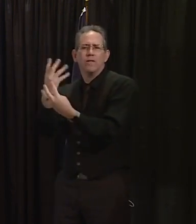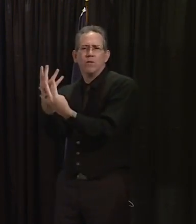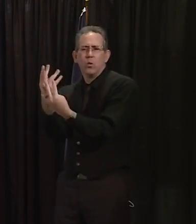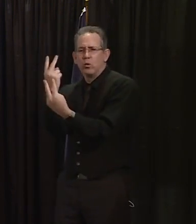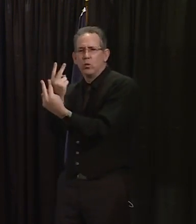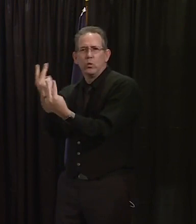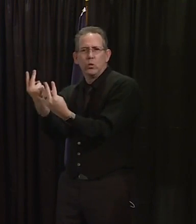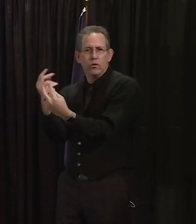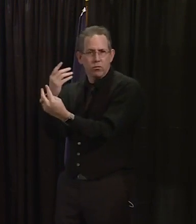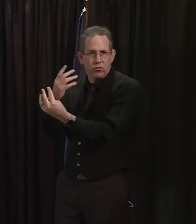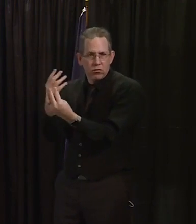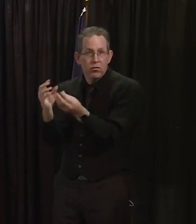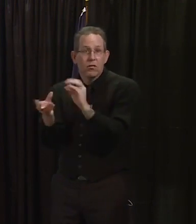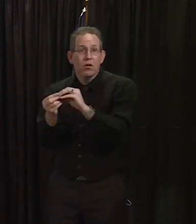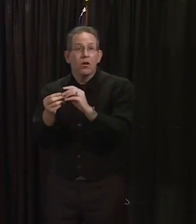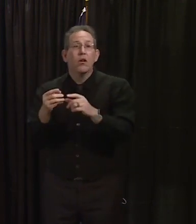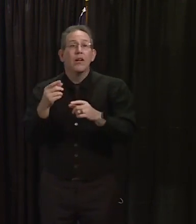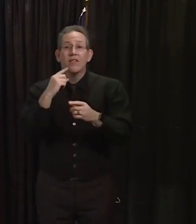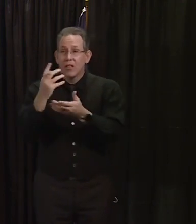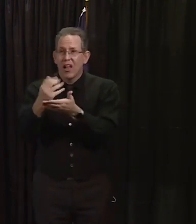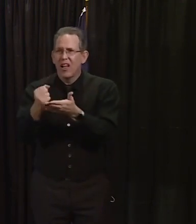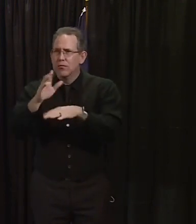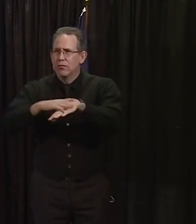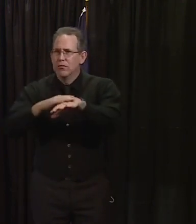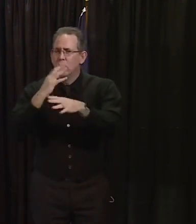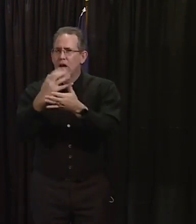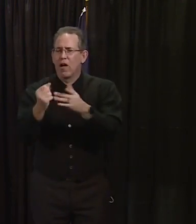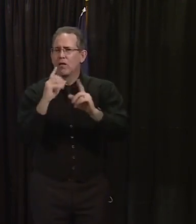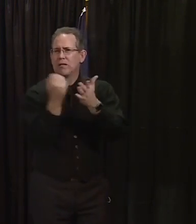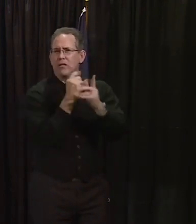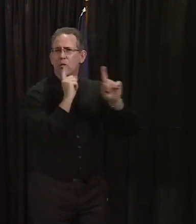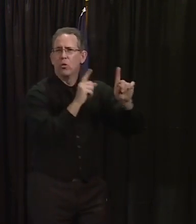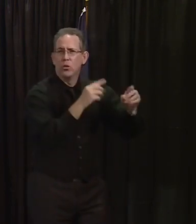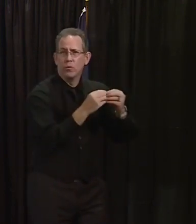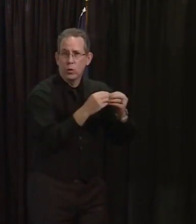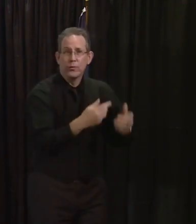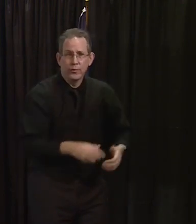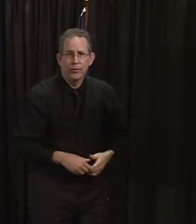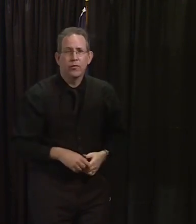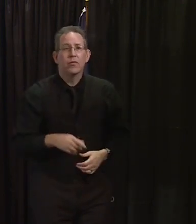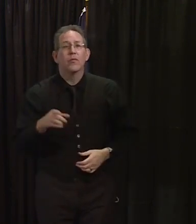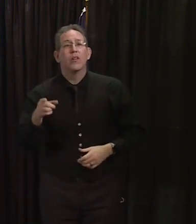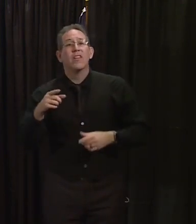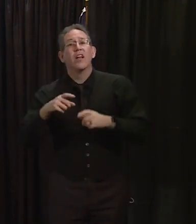working on with our federal partners for about a month. Uh This is also in